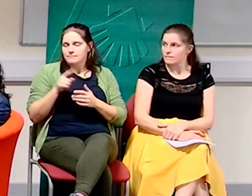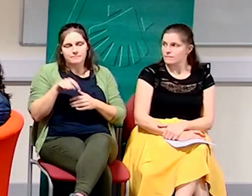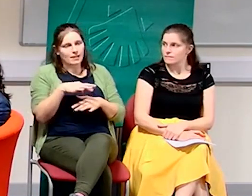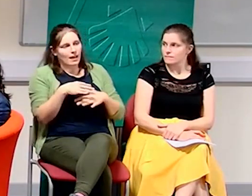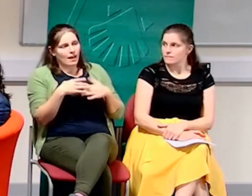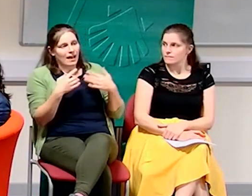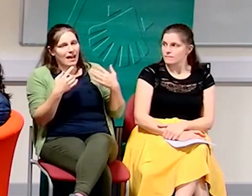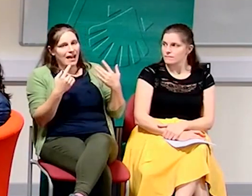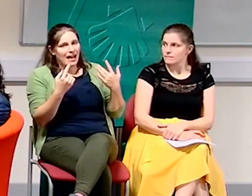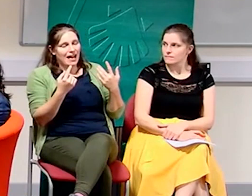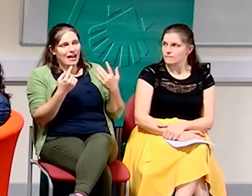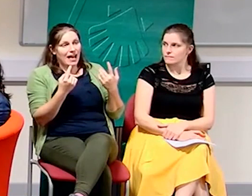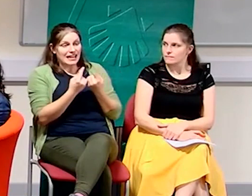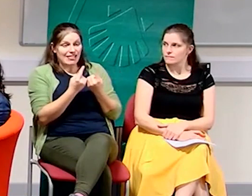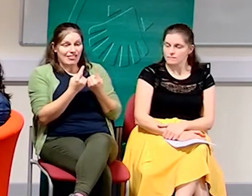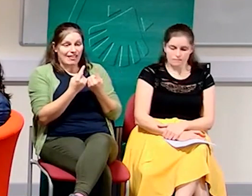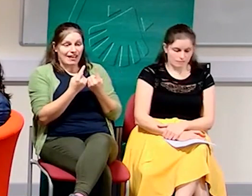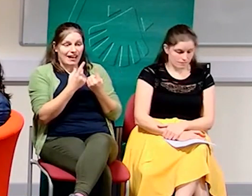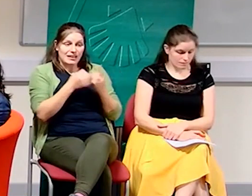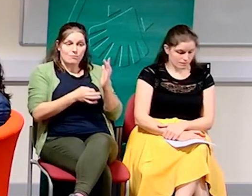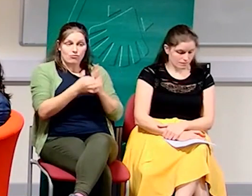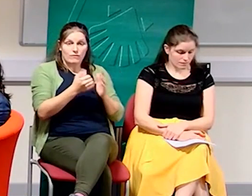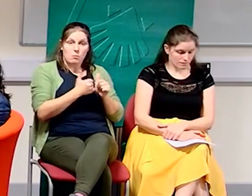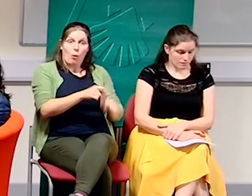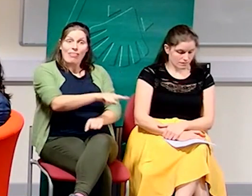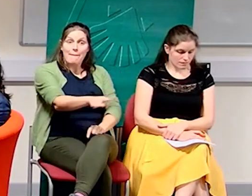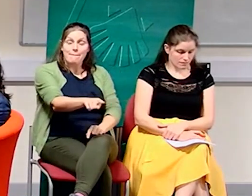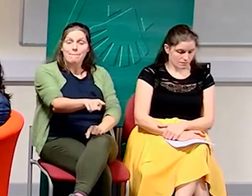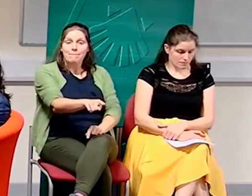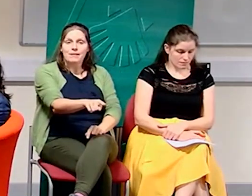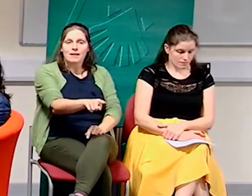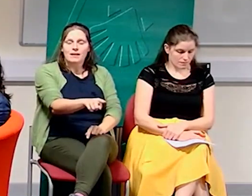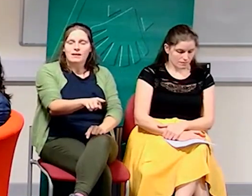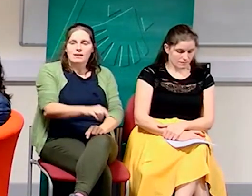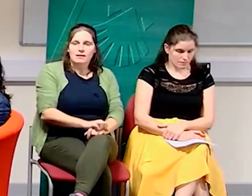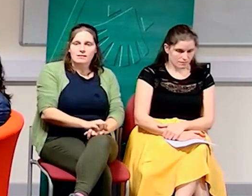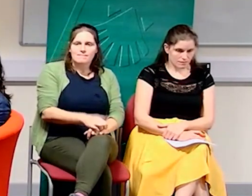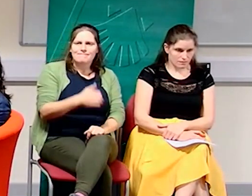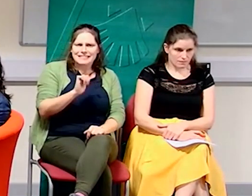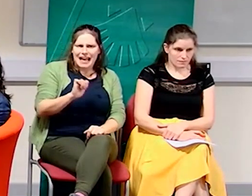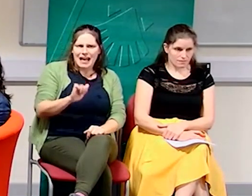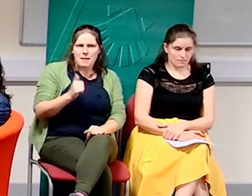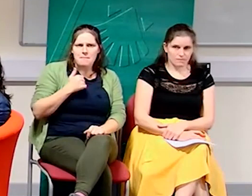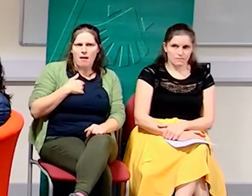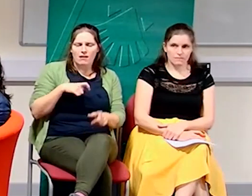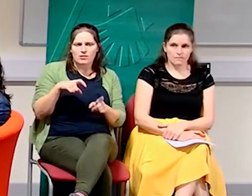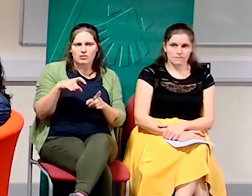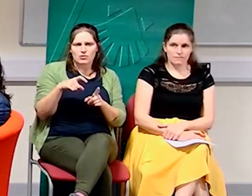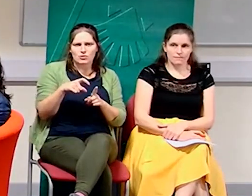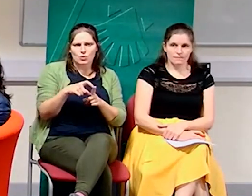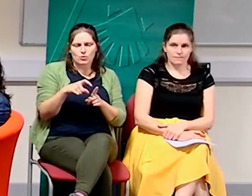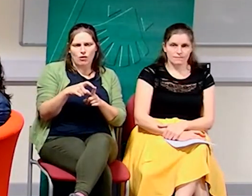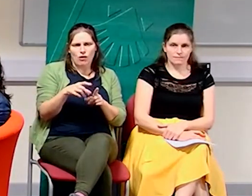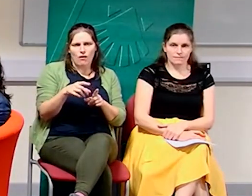that could be done better to support them yeah like I think my daughter received from a charity